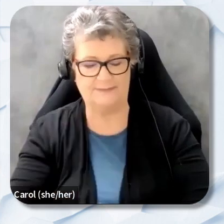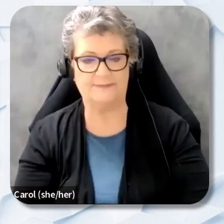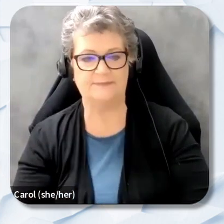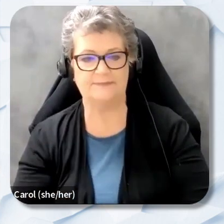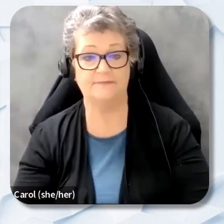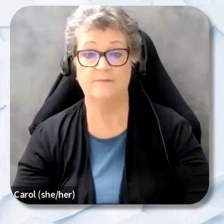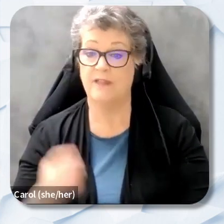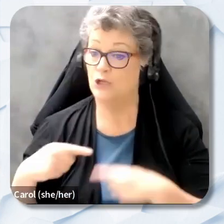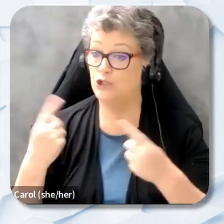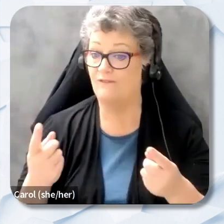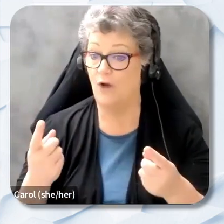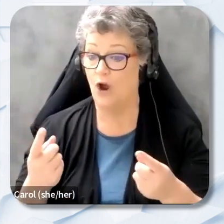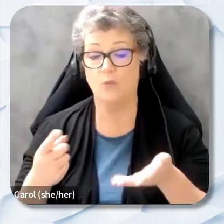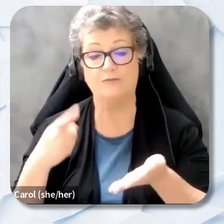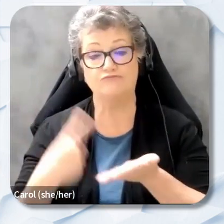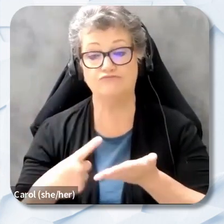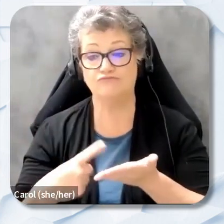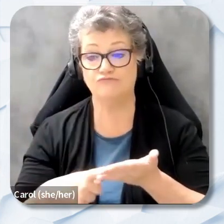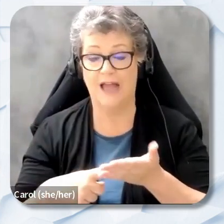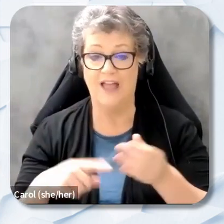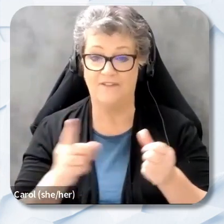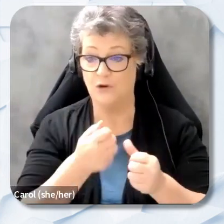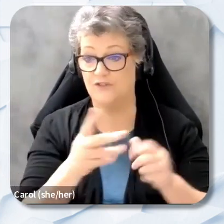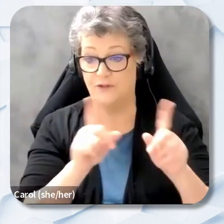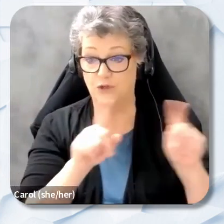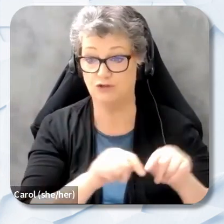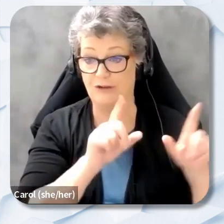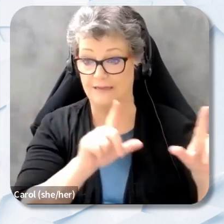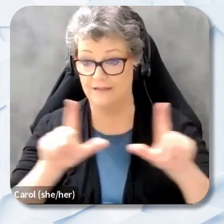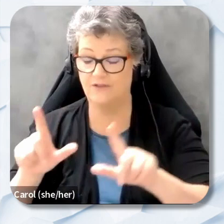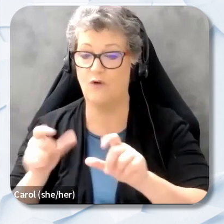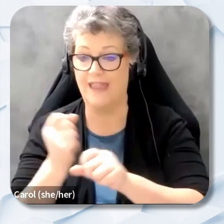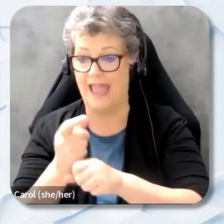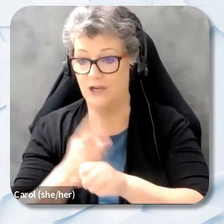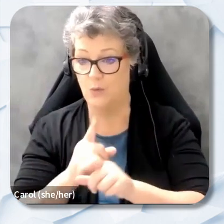So far we've gone through the initial screens for the annual reporting database, including